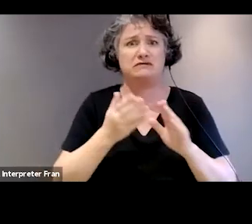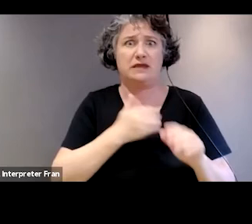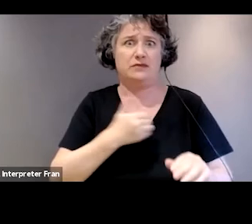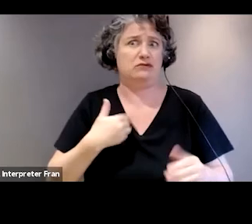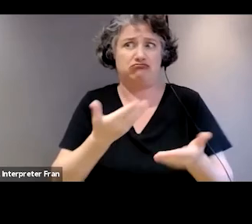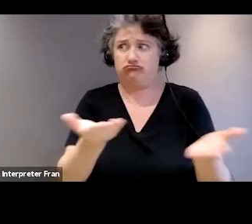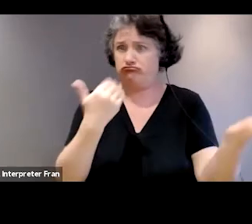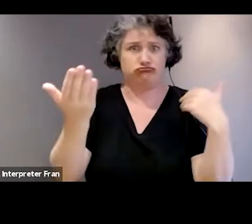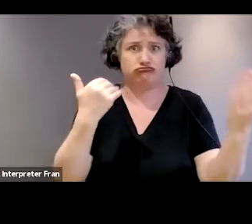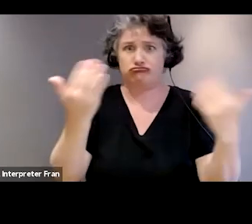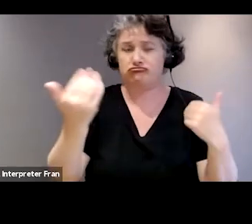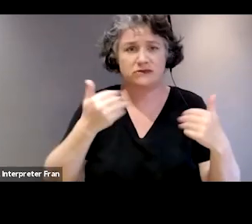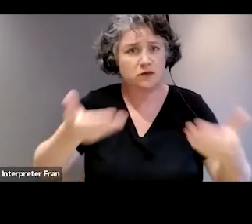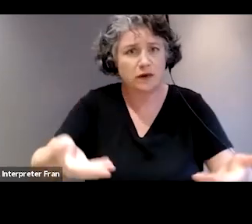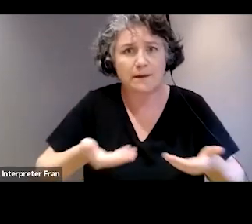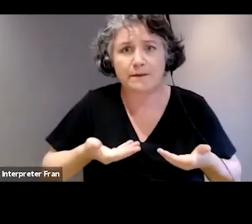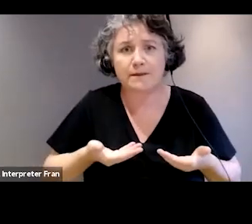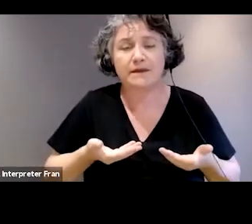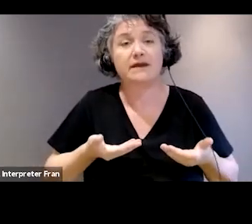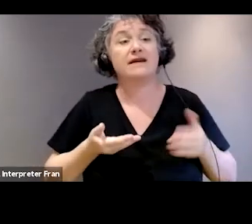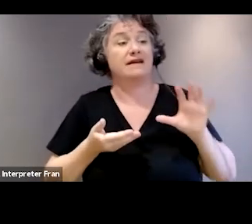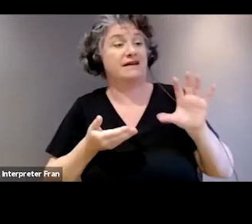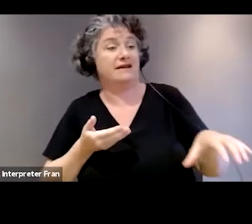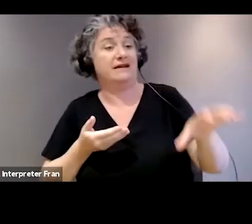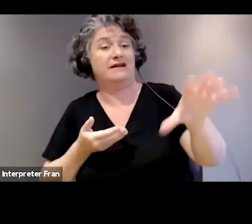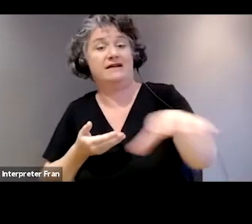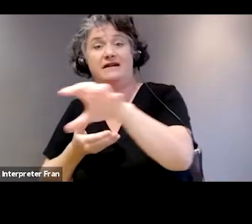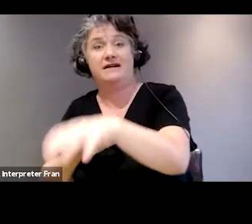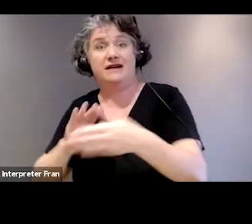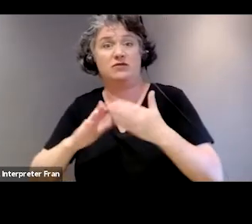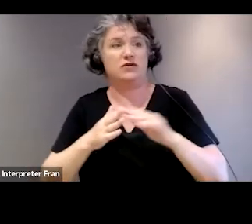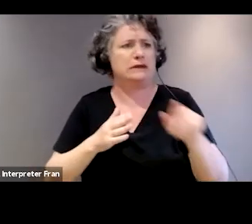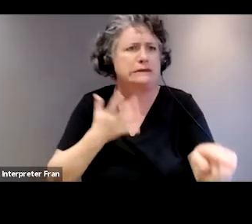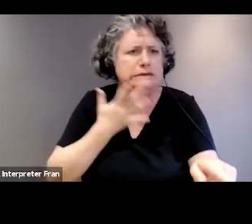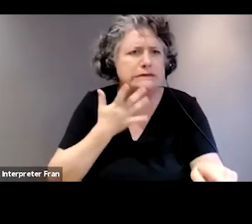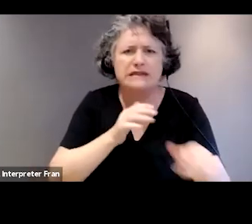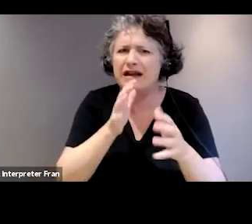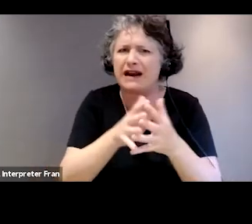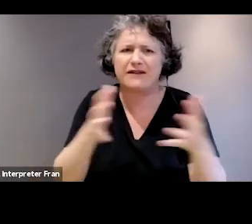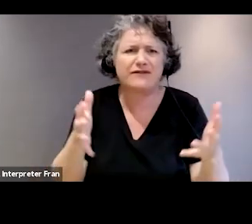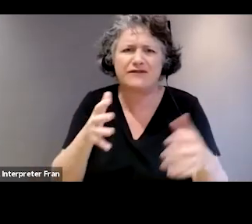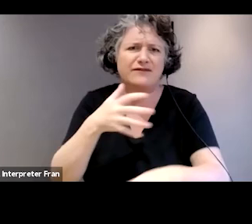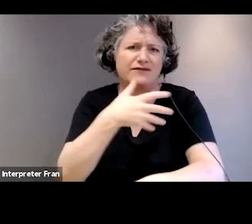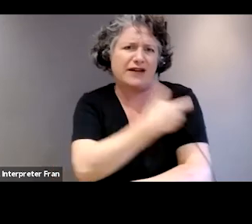6, and North York seniors center in this case November 6 and November 7. We are holding and supporting super supportive clinics, so these clinics will have ASL